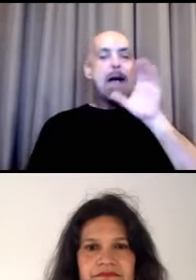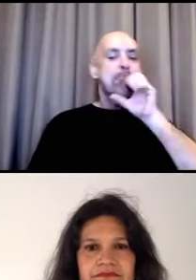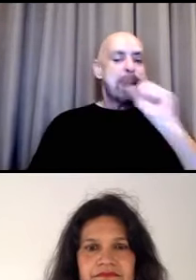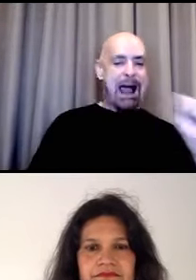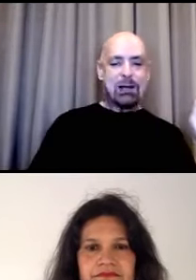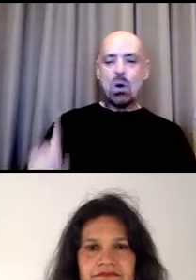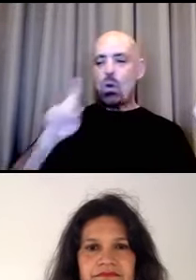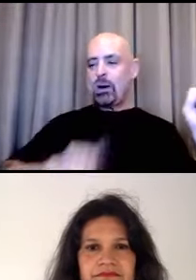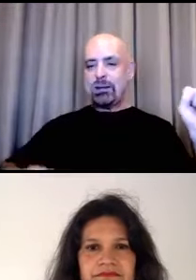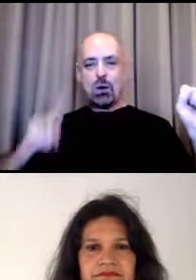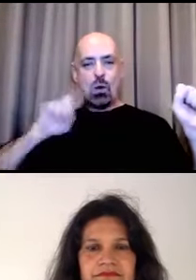will give it over to you